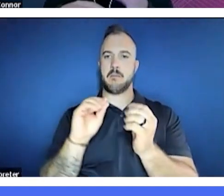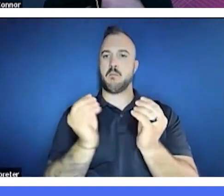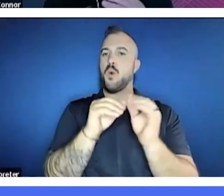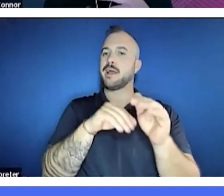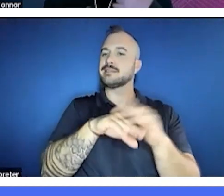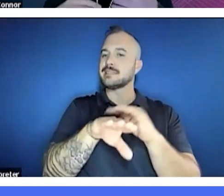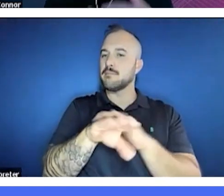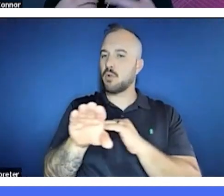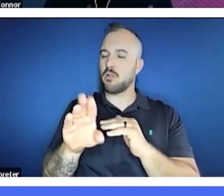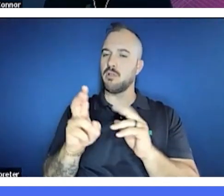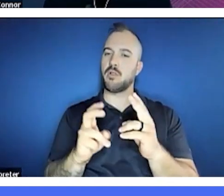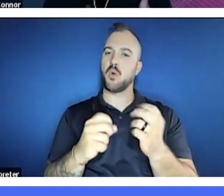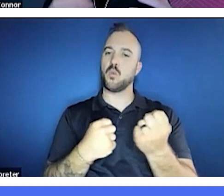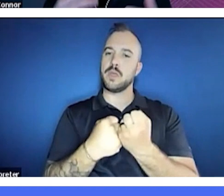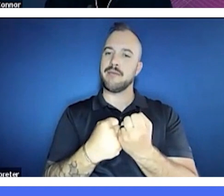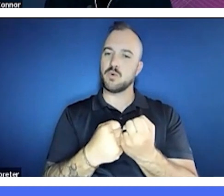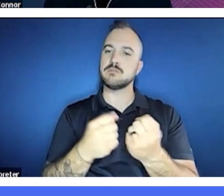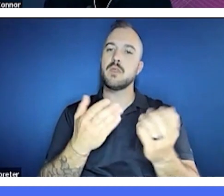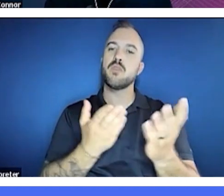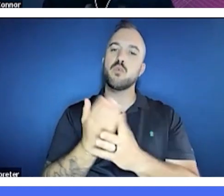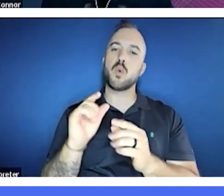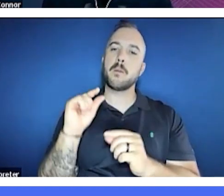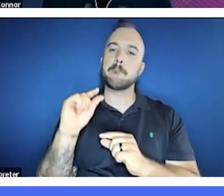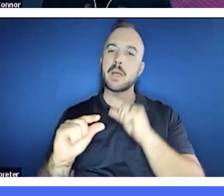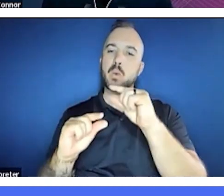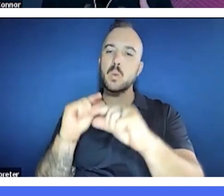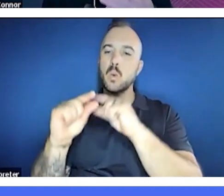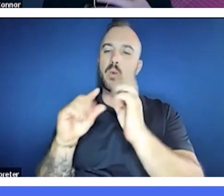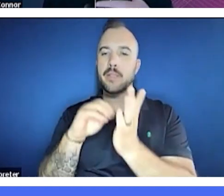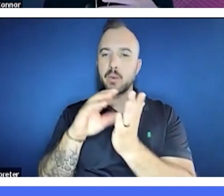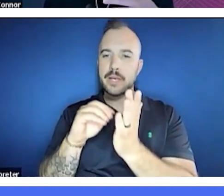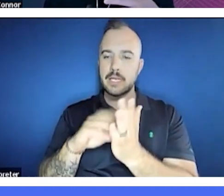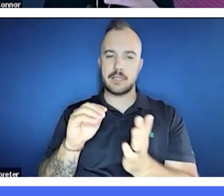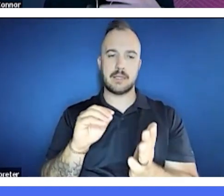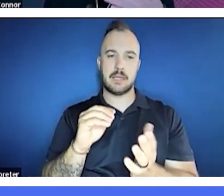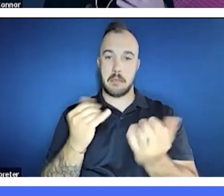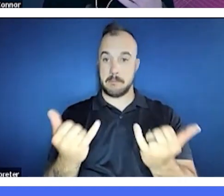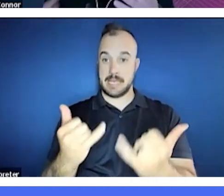that reinforcement through micro micro-learning. It's personalized. There's an immediate need to solve.